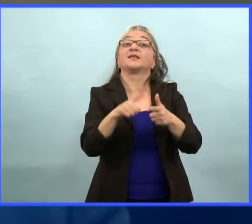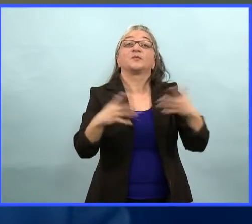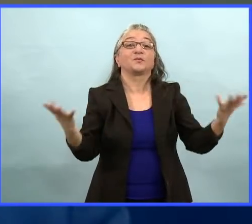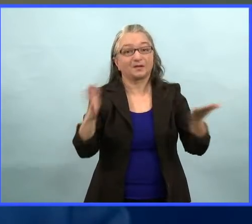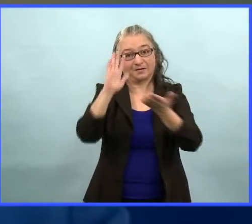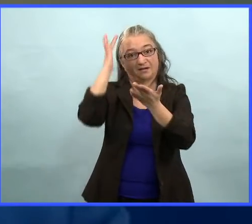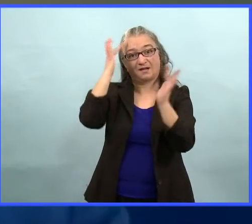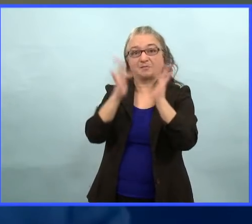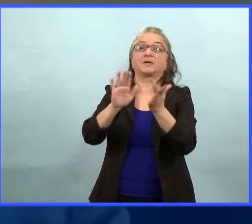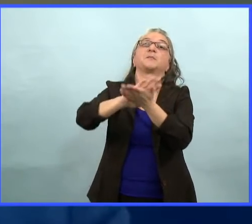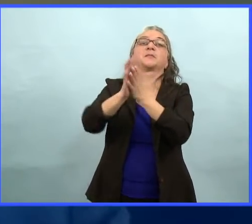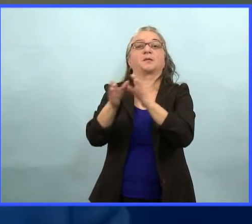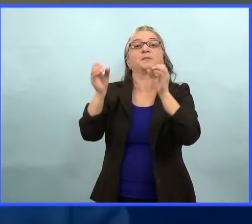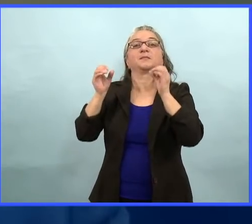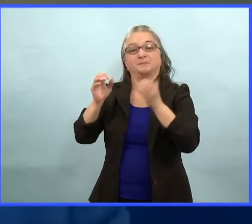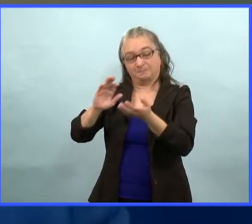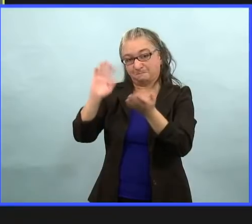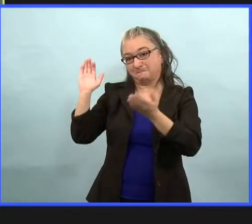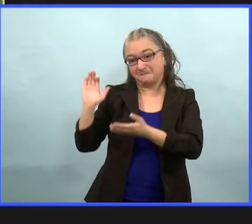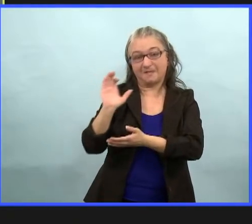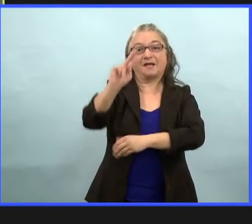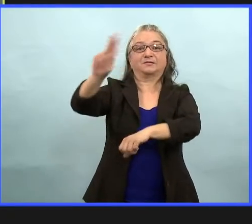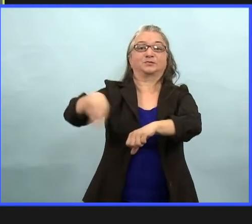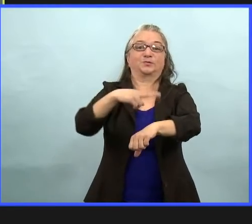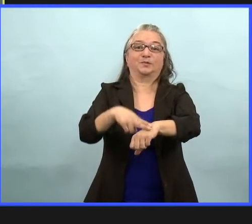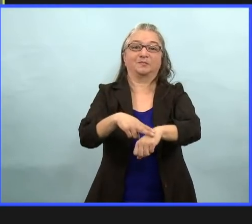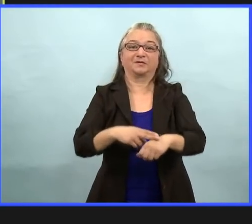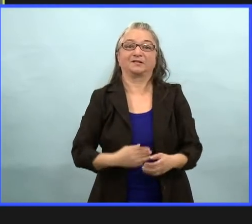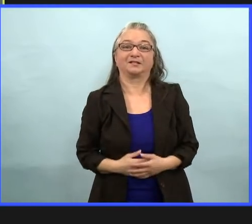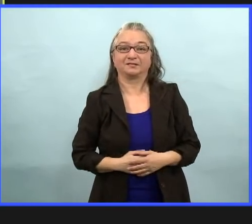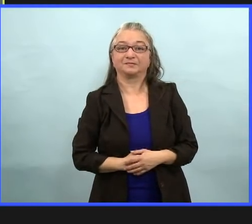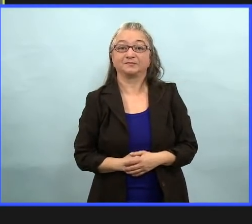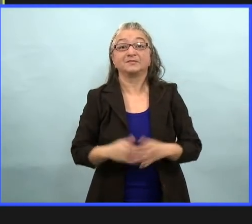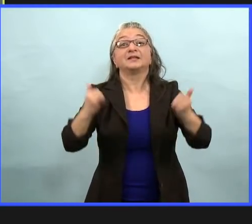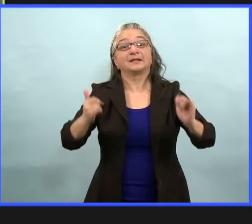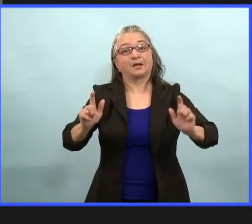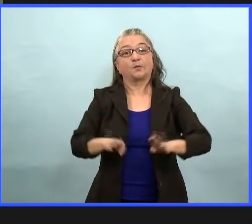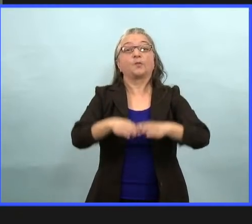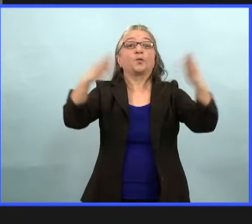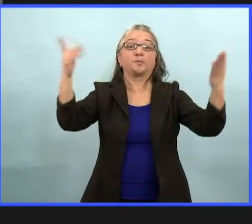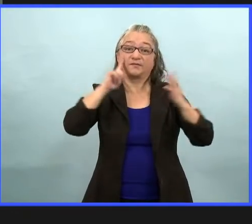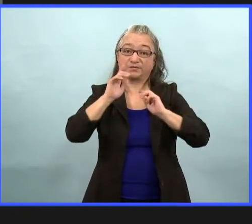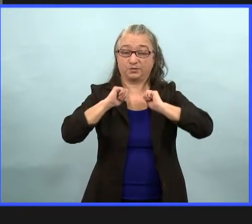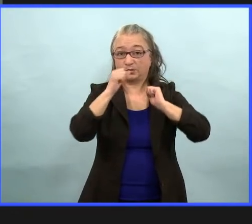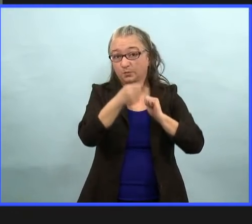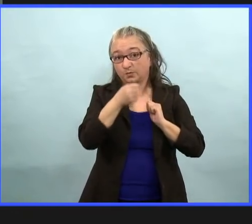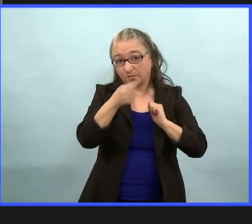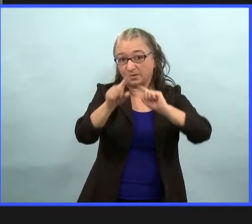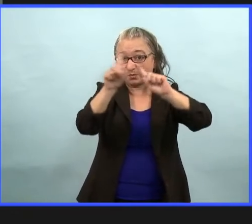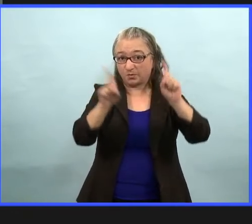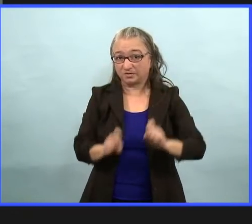thank you and at this time i think we'll open to questions thank you doctors a reminder to